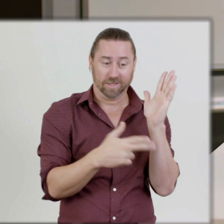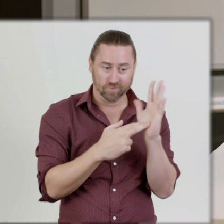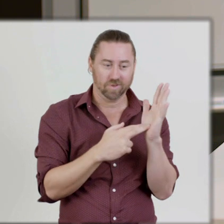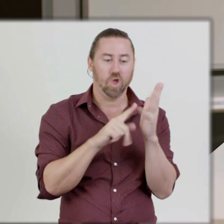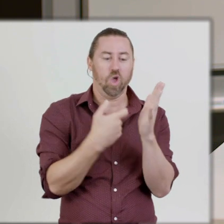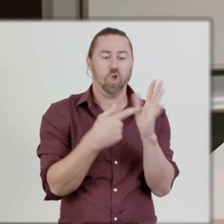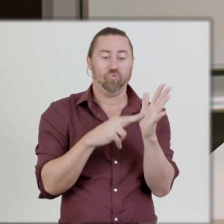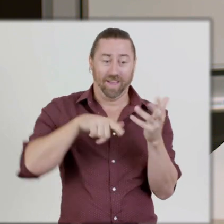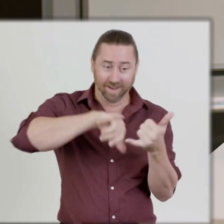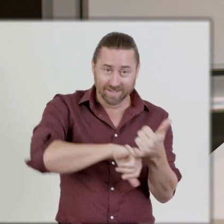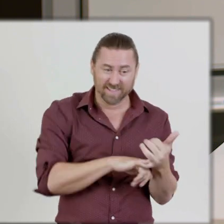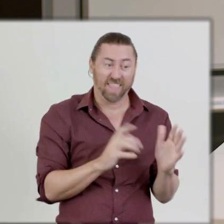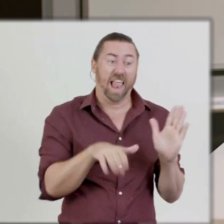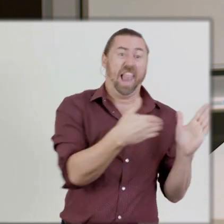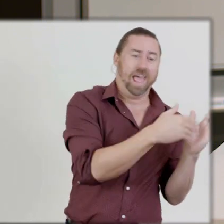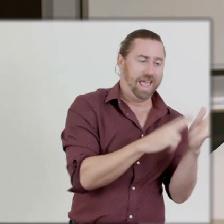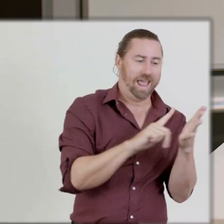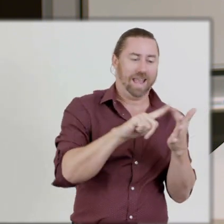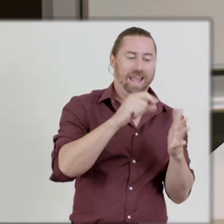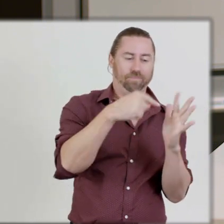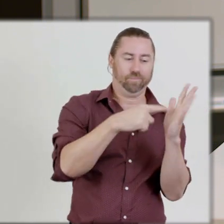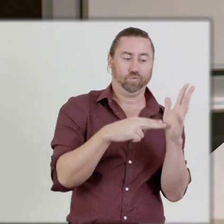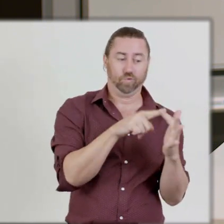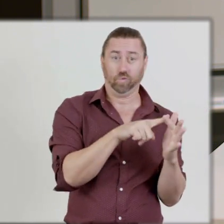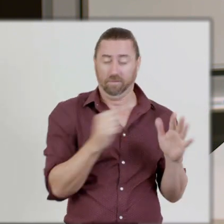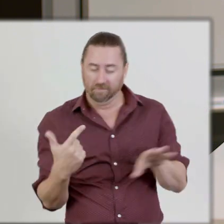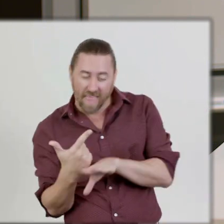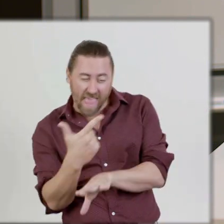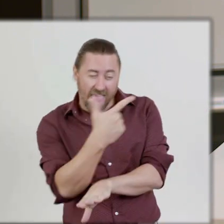Uranus, and finally, Neptune, which is furthest from the sun.